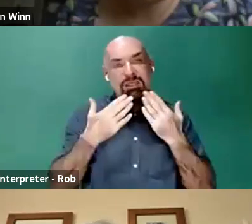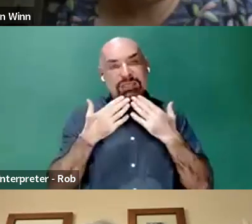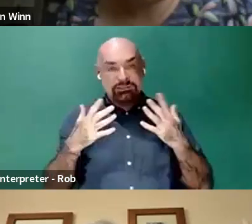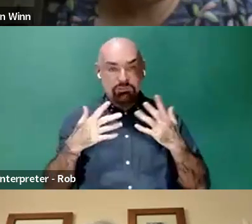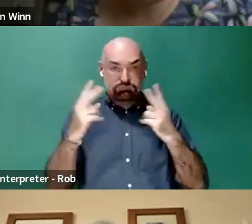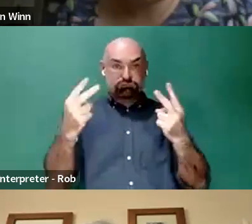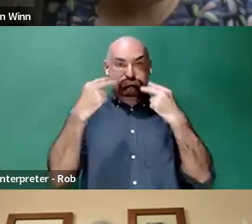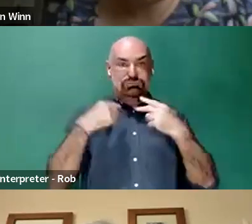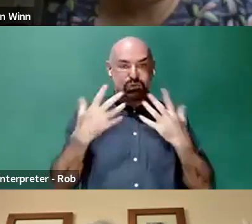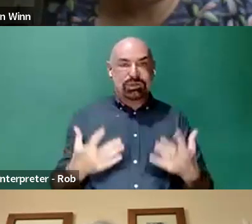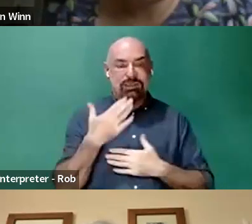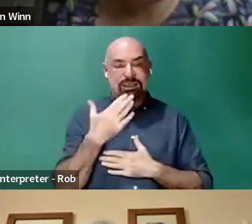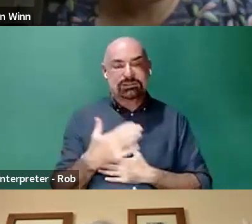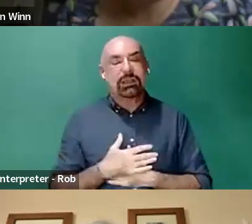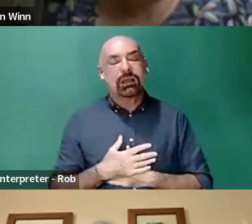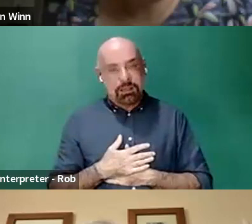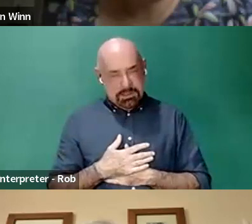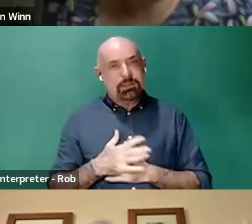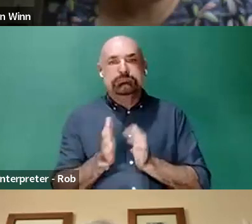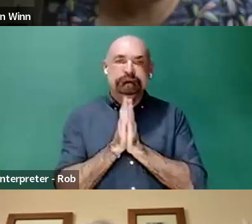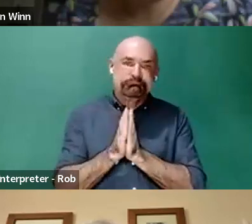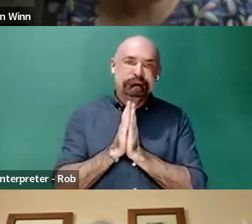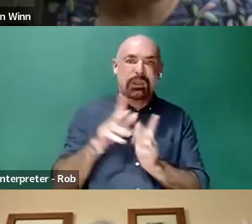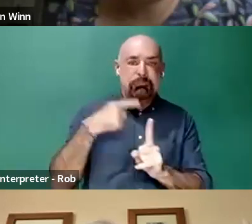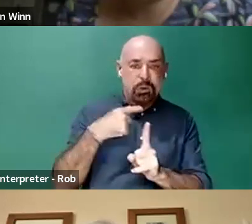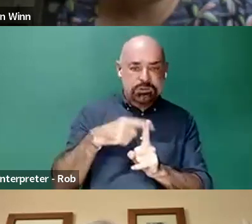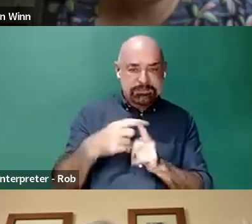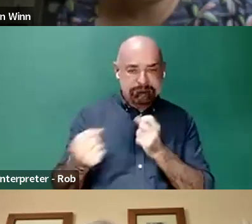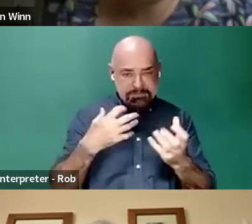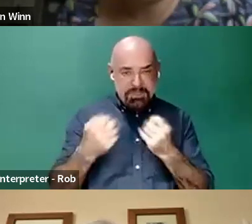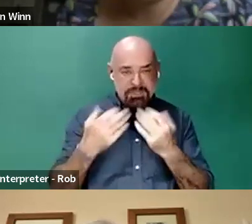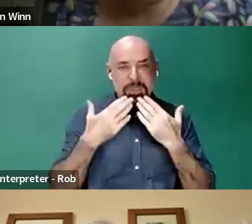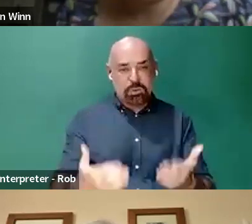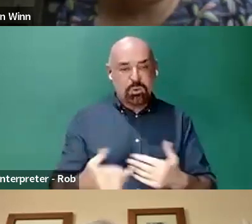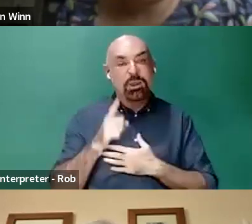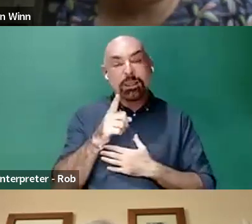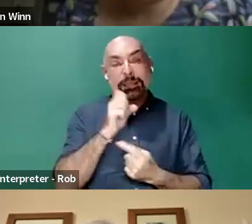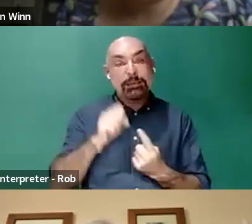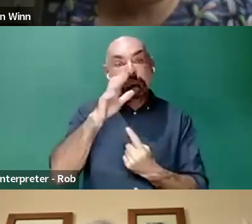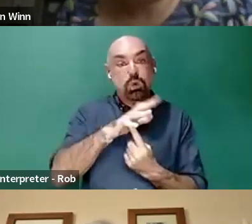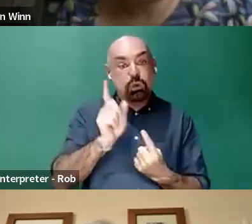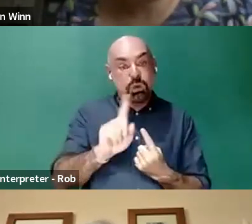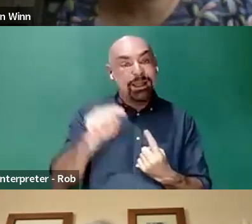Really appreciate your positive feedback. The important thing is this is very much a work in progress.